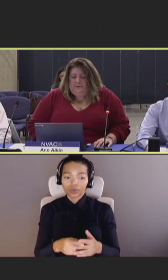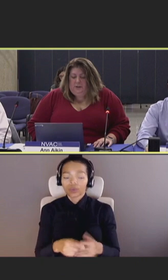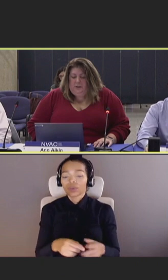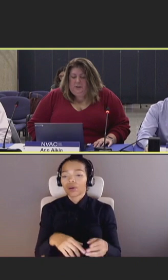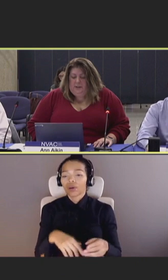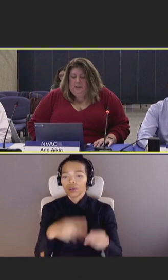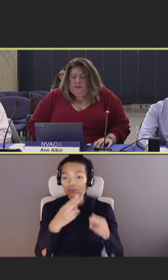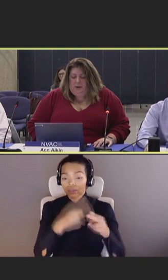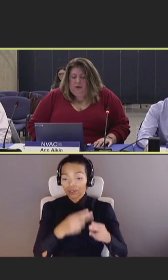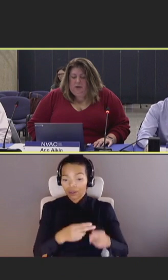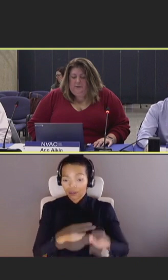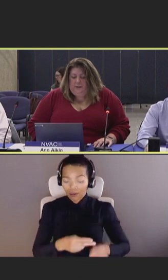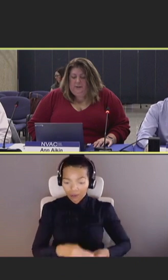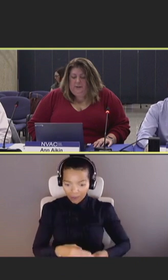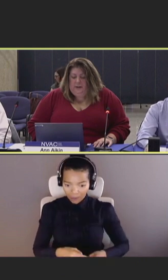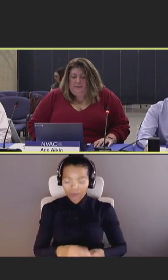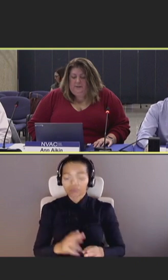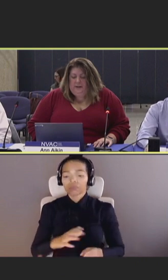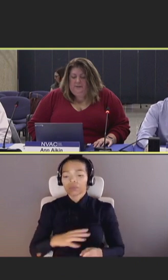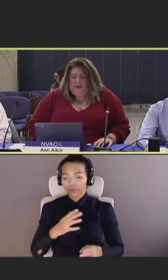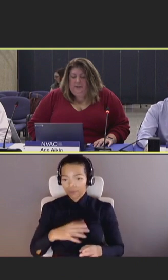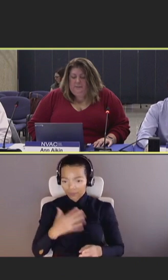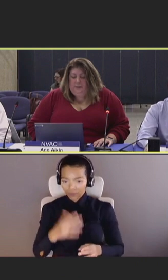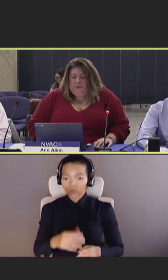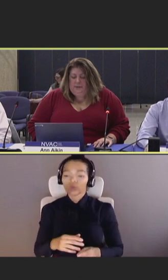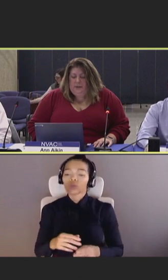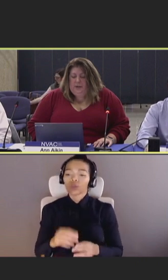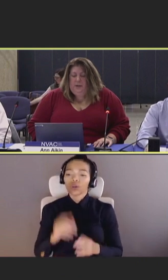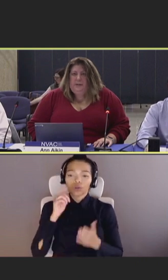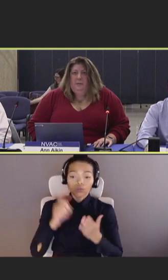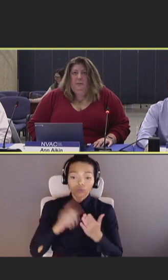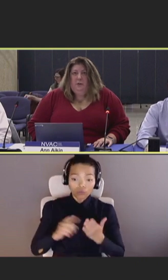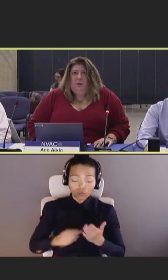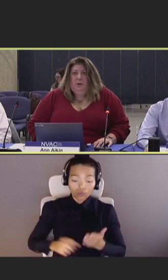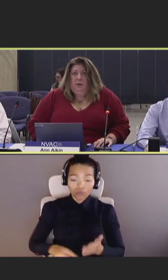attendance and call off each of the names of the NVAC members, some of which are online,